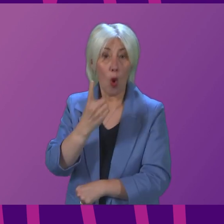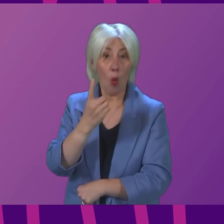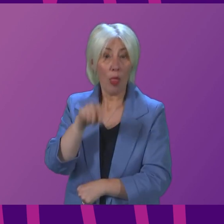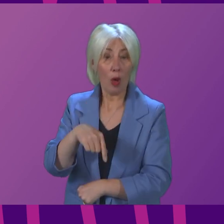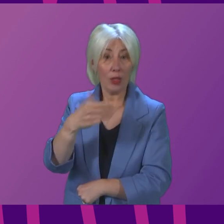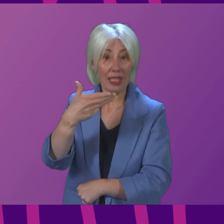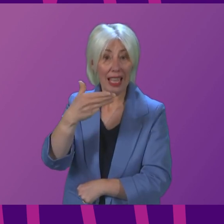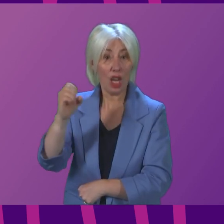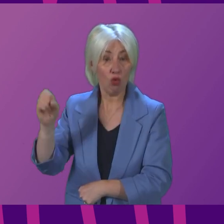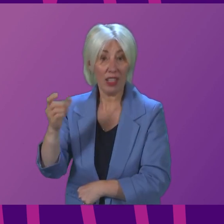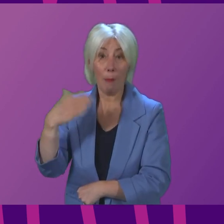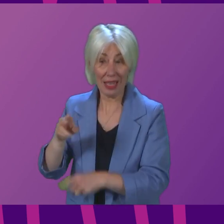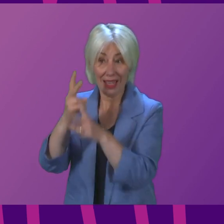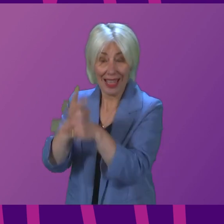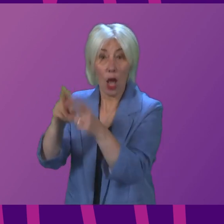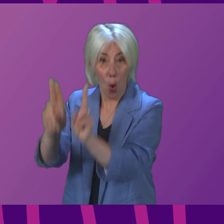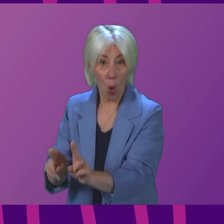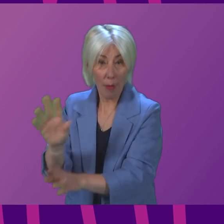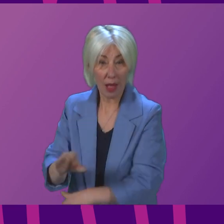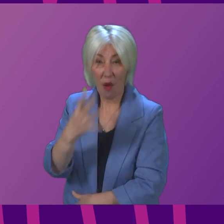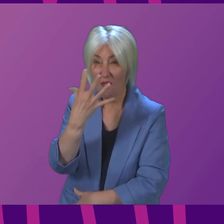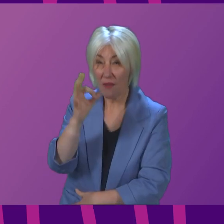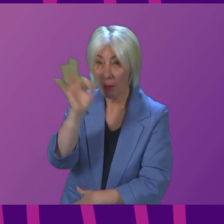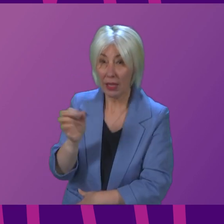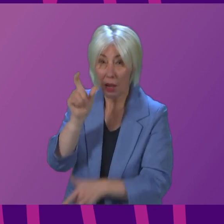were in care homes. That is almost 50 per cent.